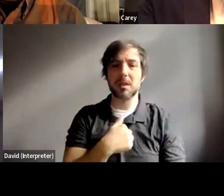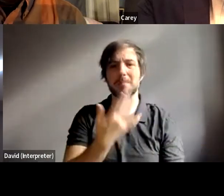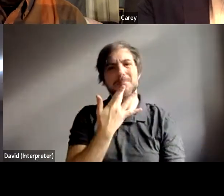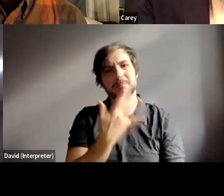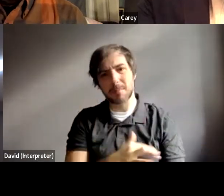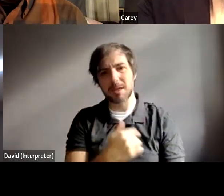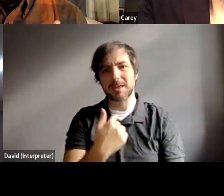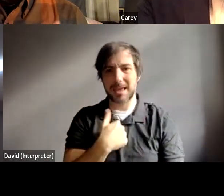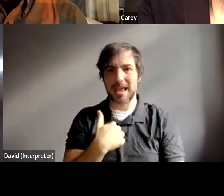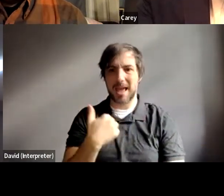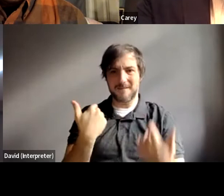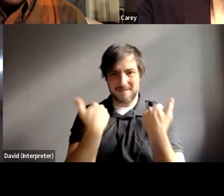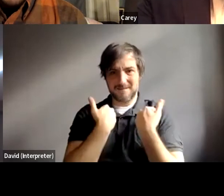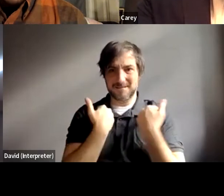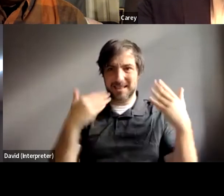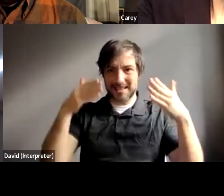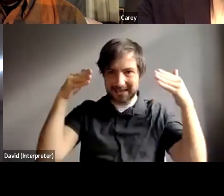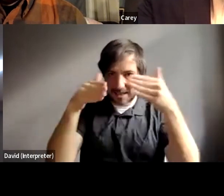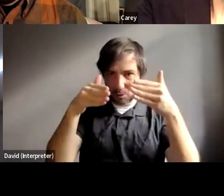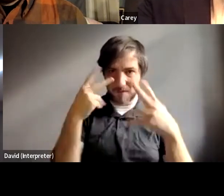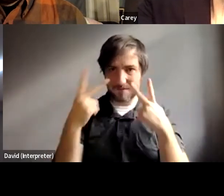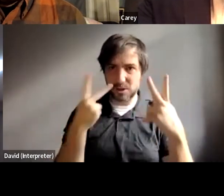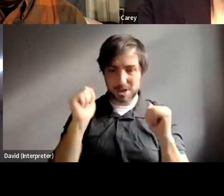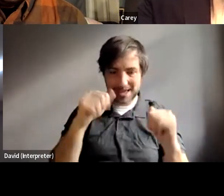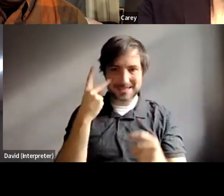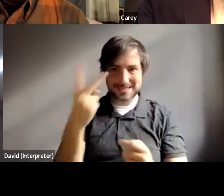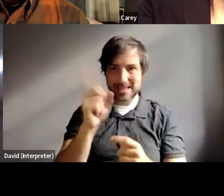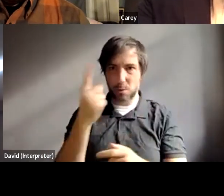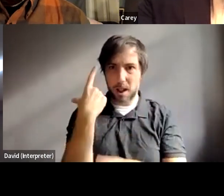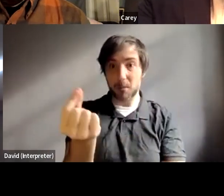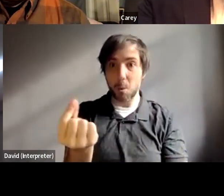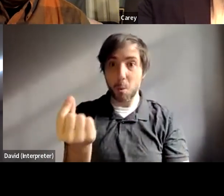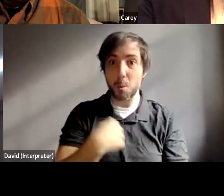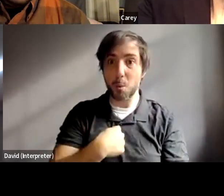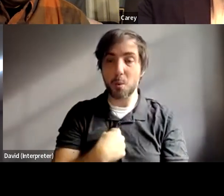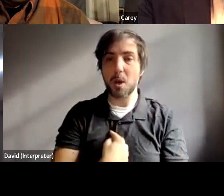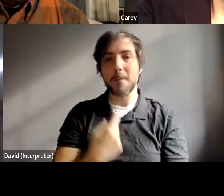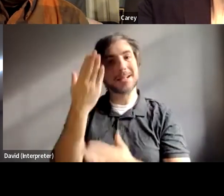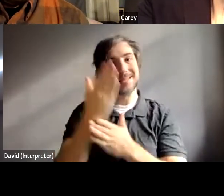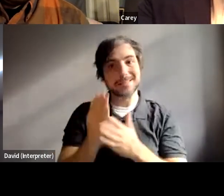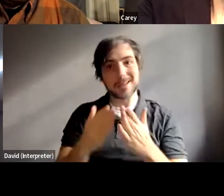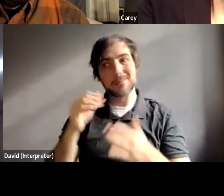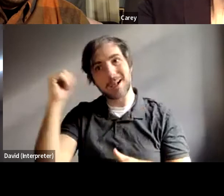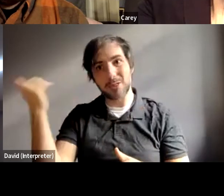central vision, so I can see where I'm going and things like that, but there are guys that I play with that can't see their hand in front of their